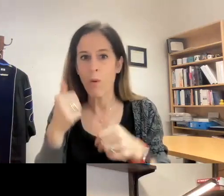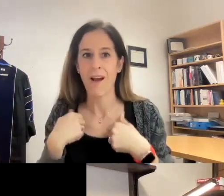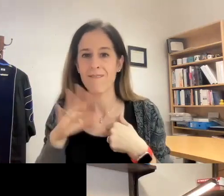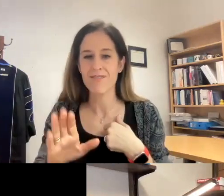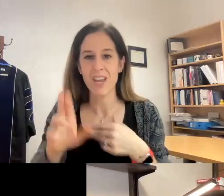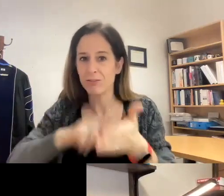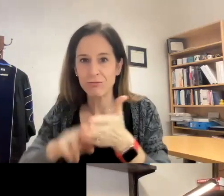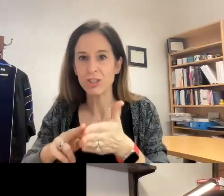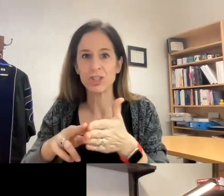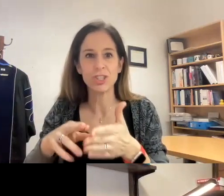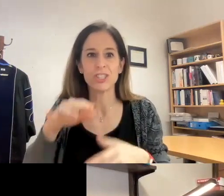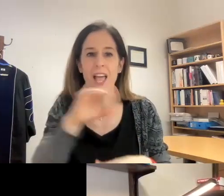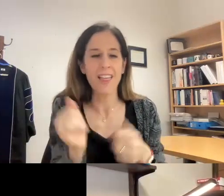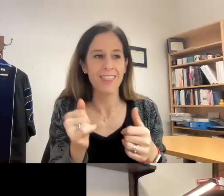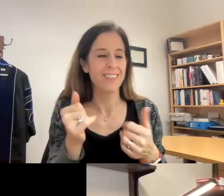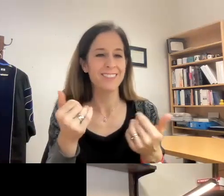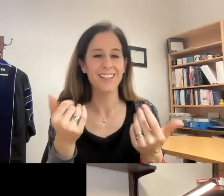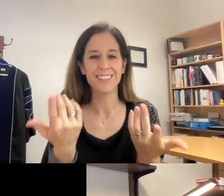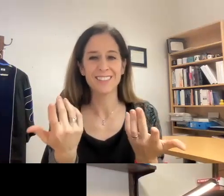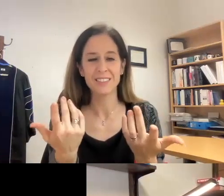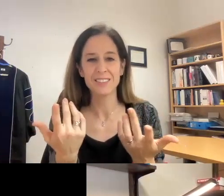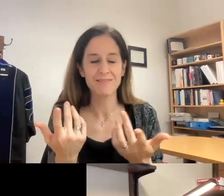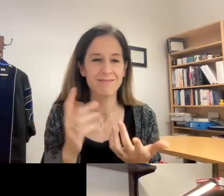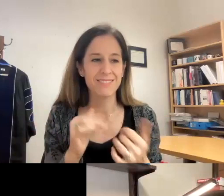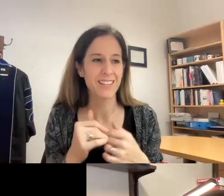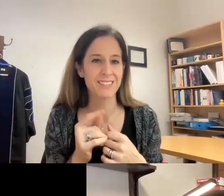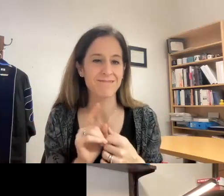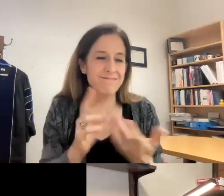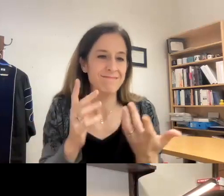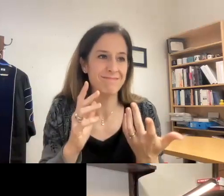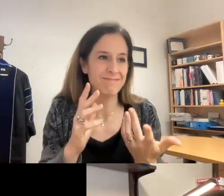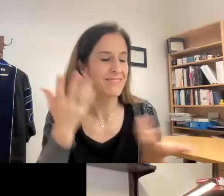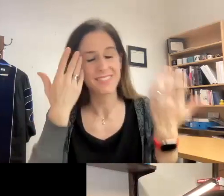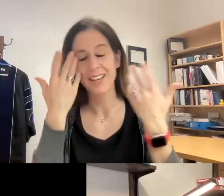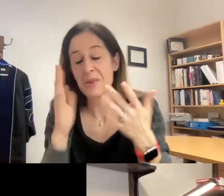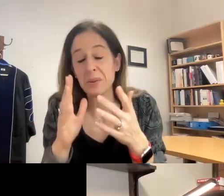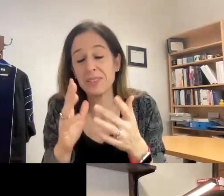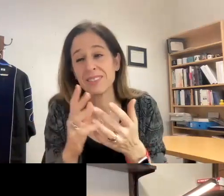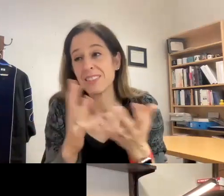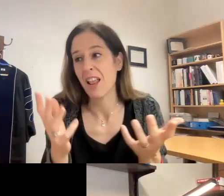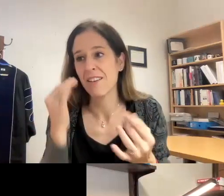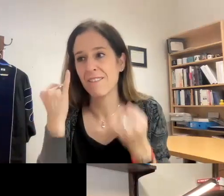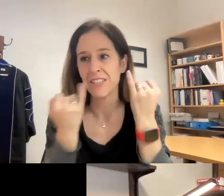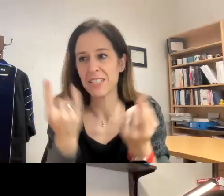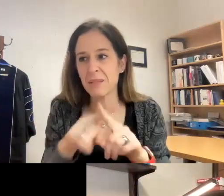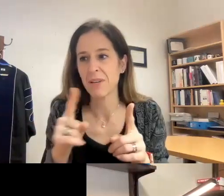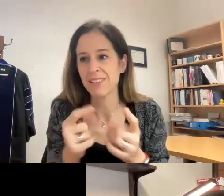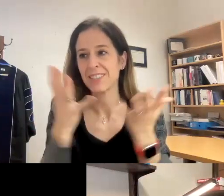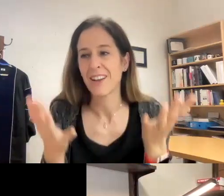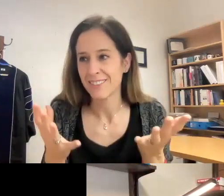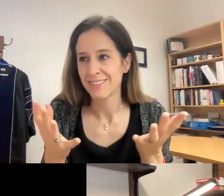meaning that they will have less time and space for their own research. I don't know, this is just a lot of things